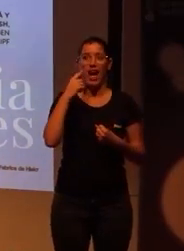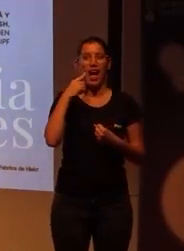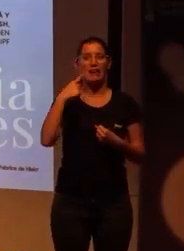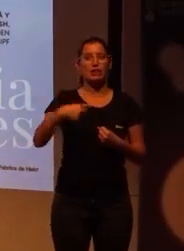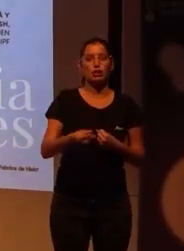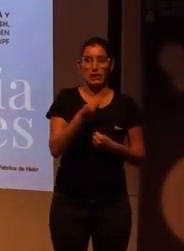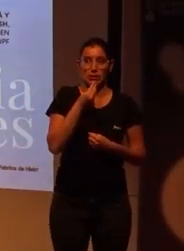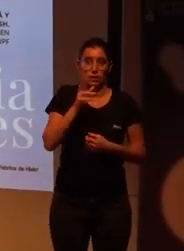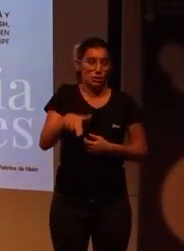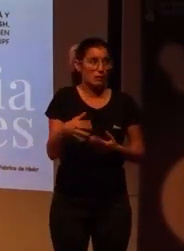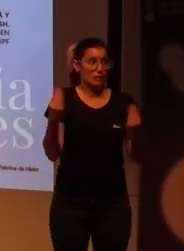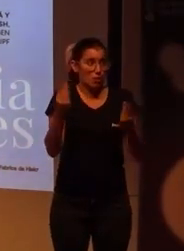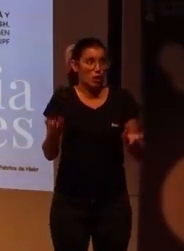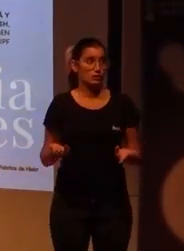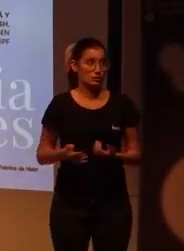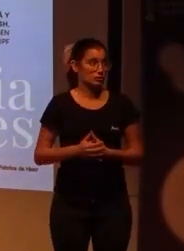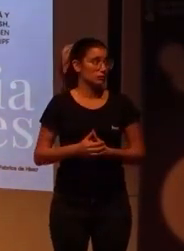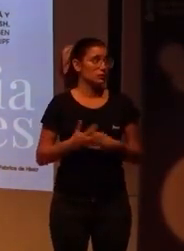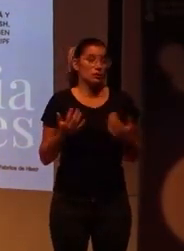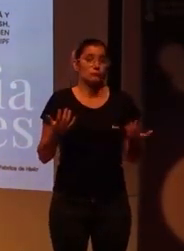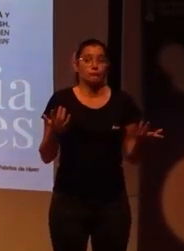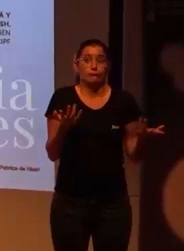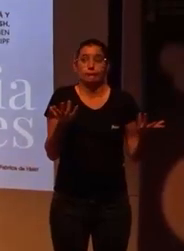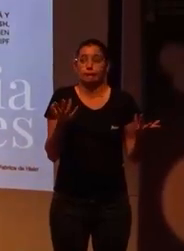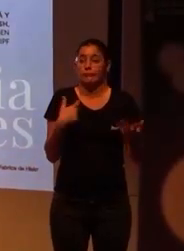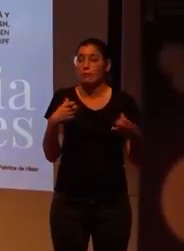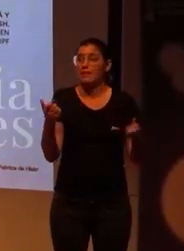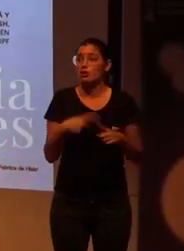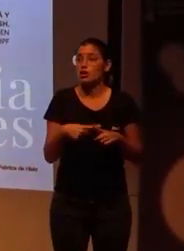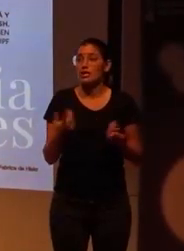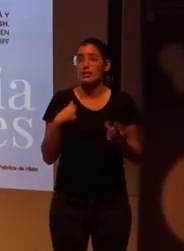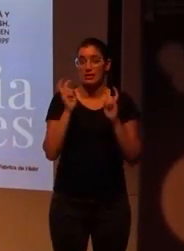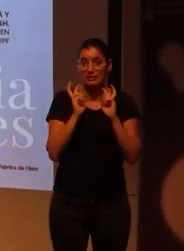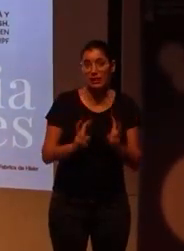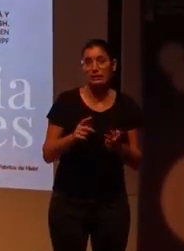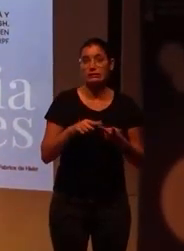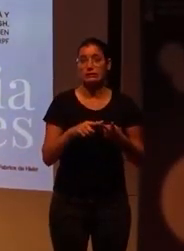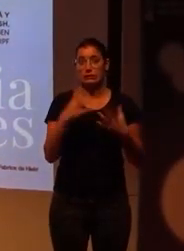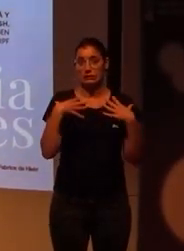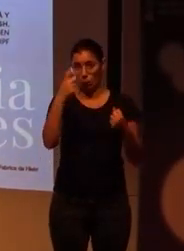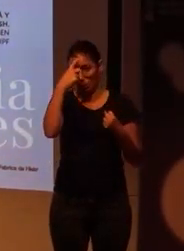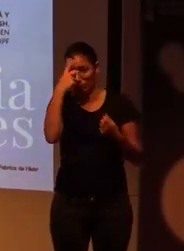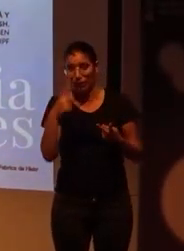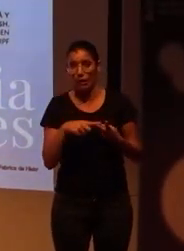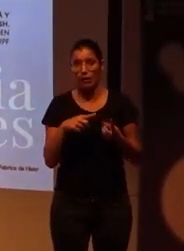well, what else? Stress, mental health, self-esteem...